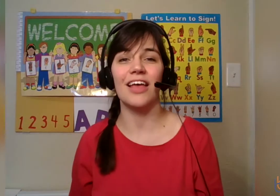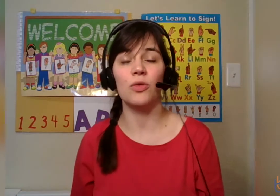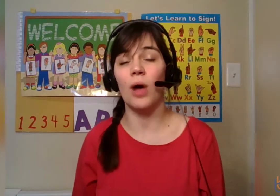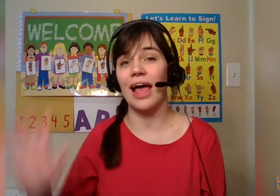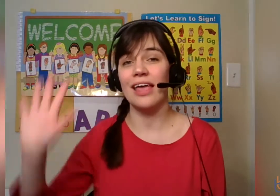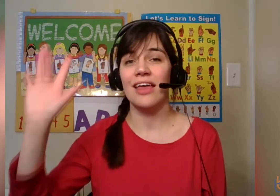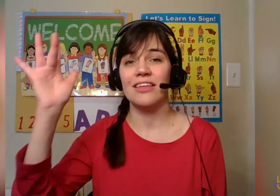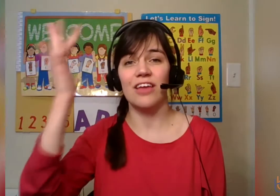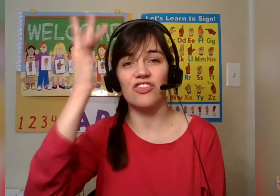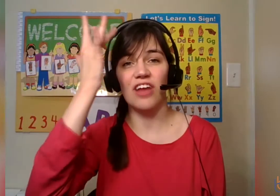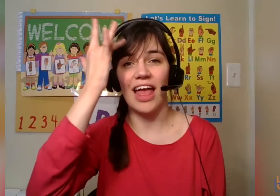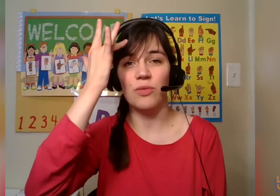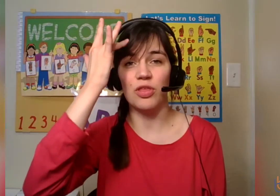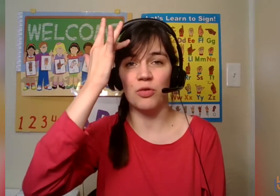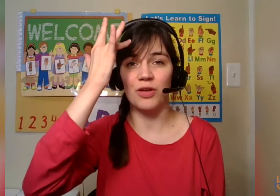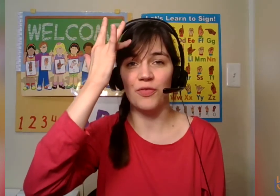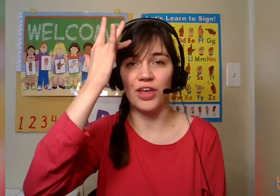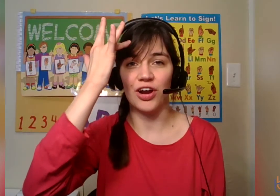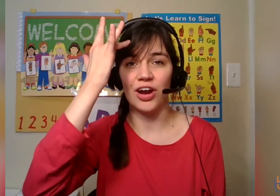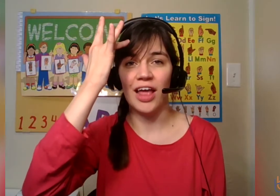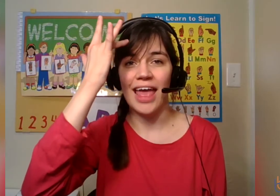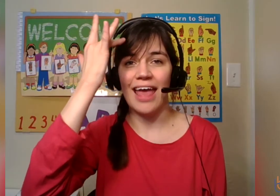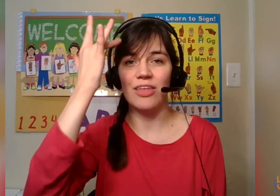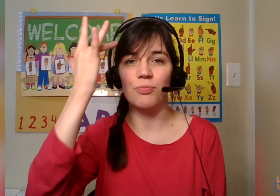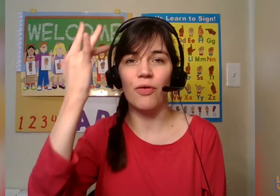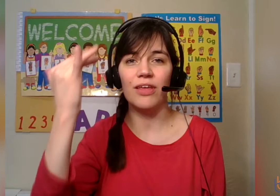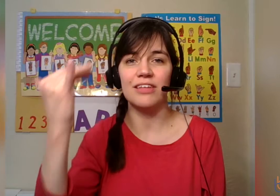sign why, touch your head with your middle finger and then pull it down